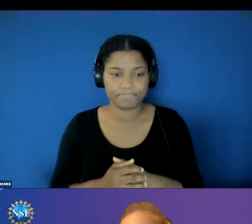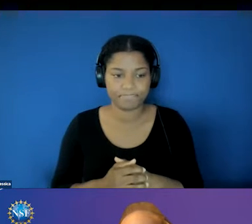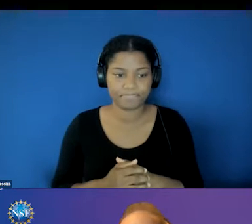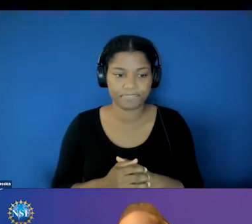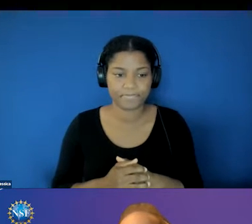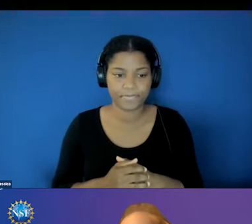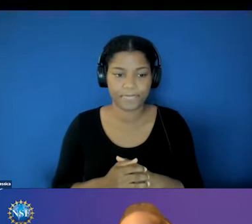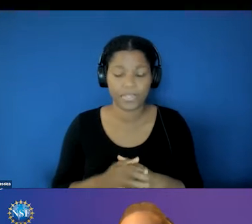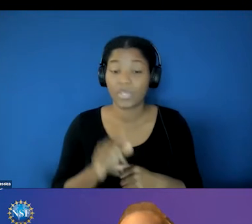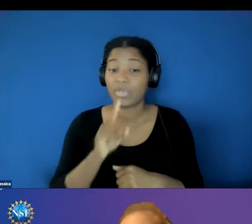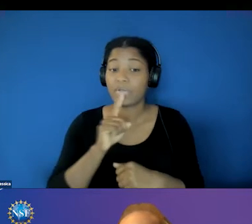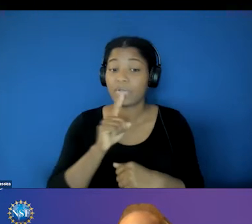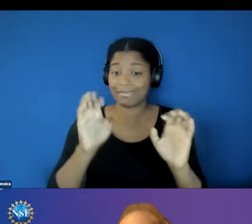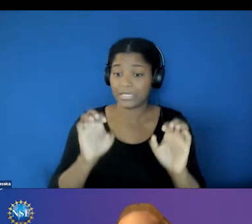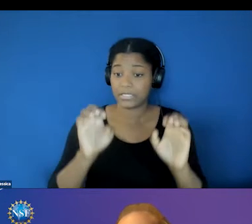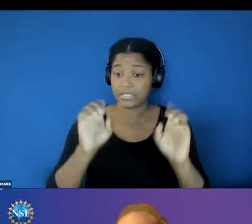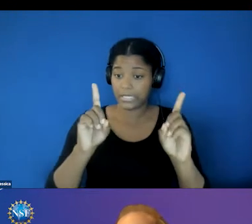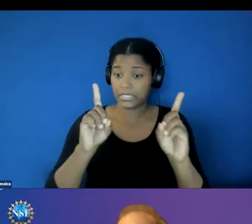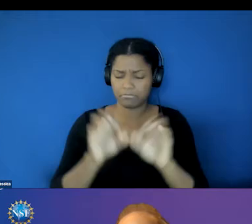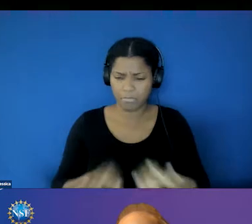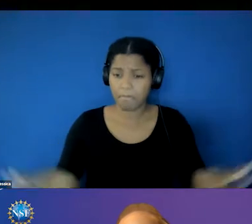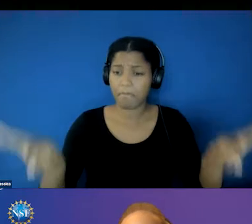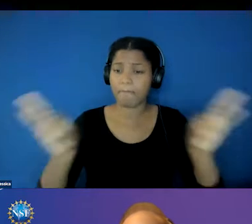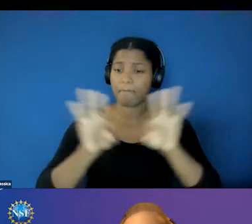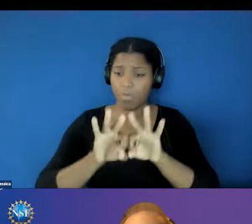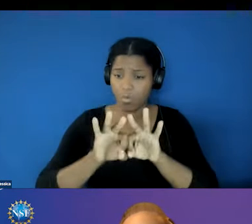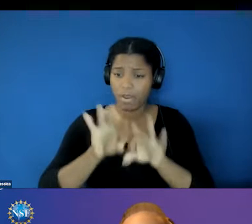important part perhaps of your proposal for MRI,